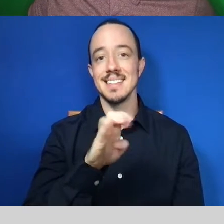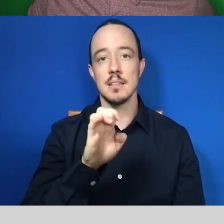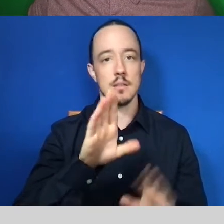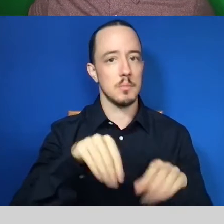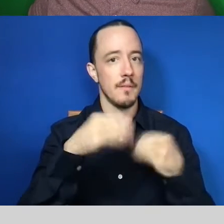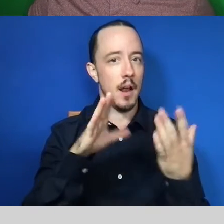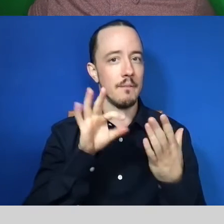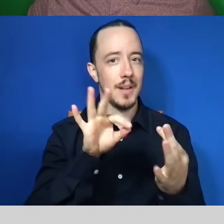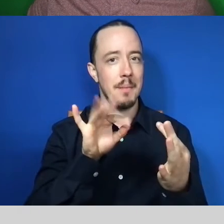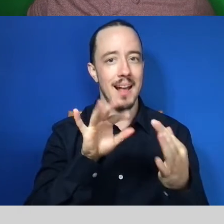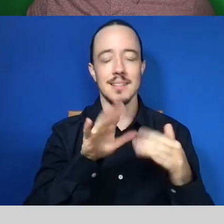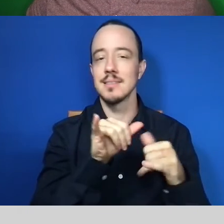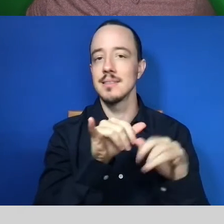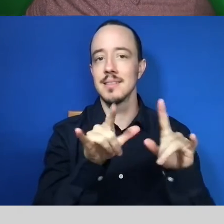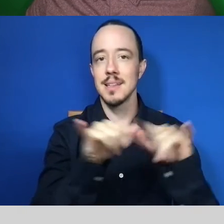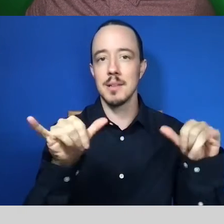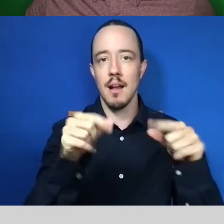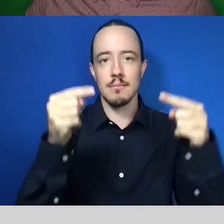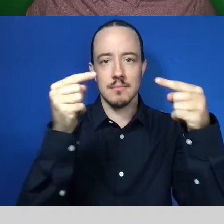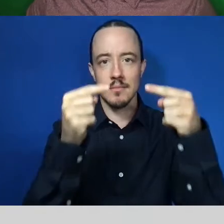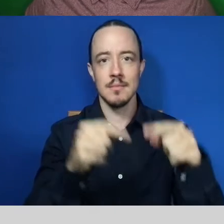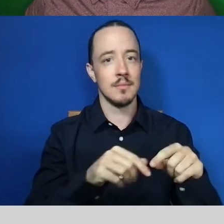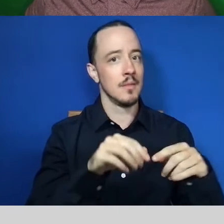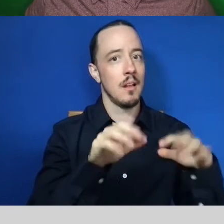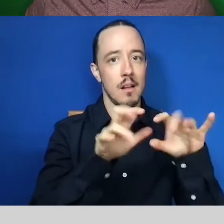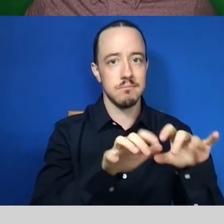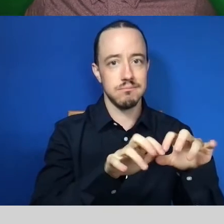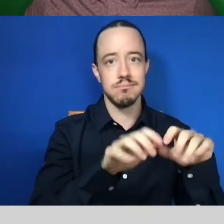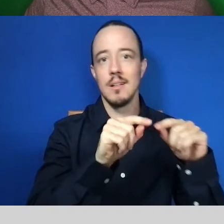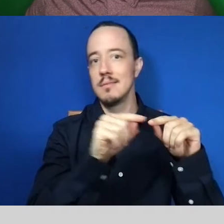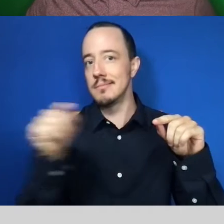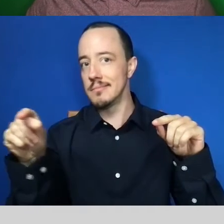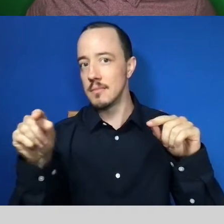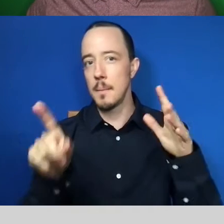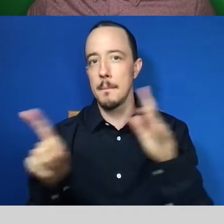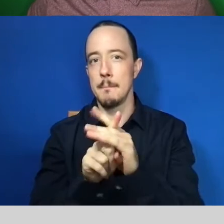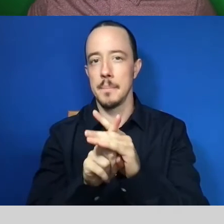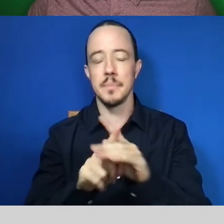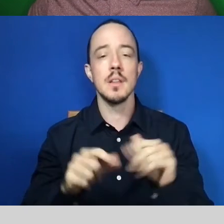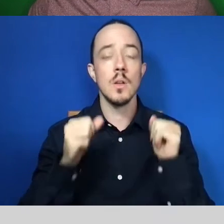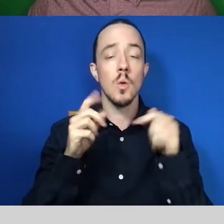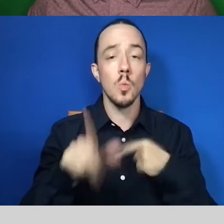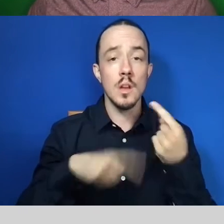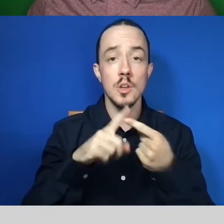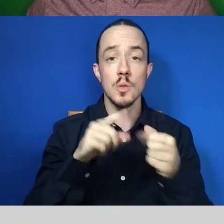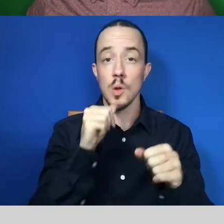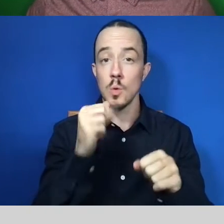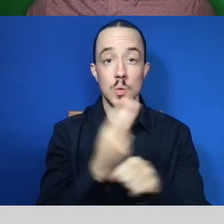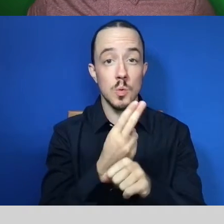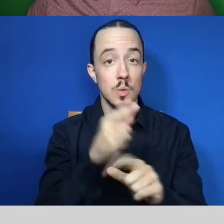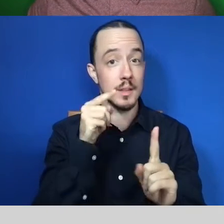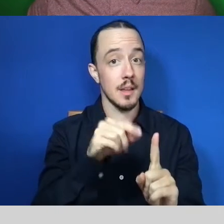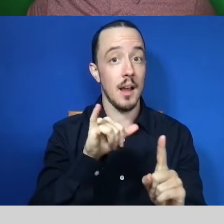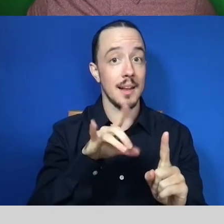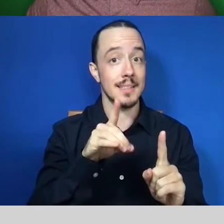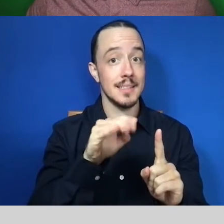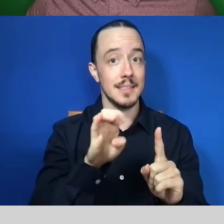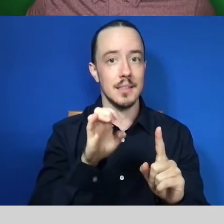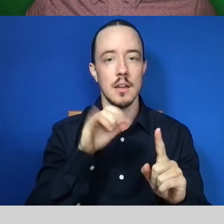in line with the code in real time. Even when you don't use an IDE, many static analysis tools are command line interfaces under the hood.